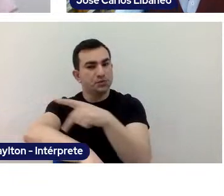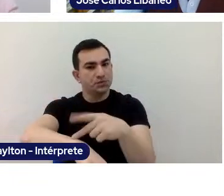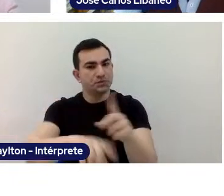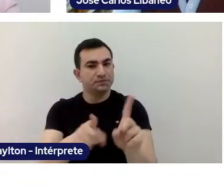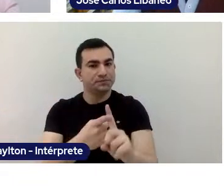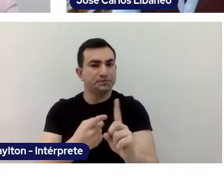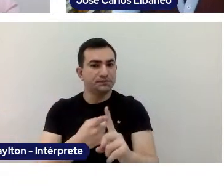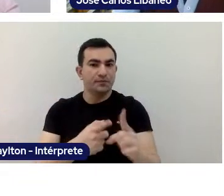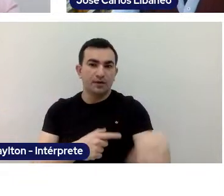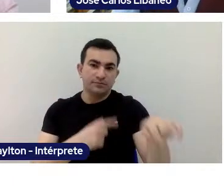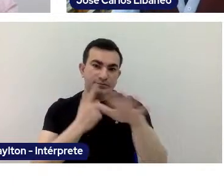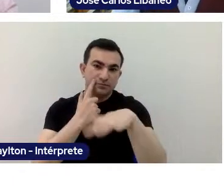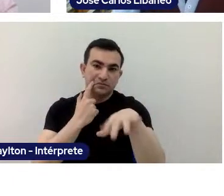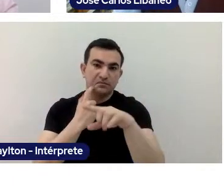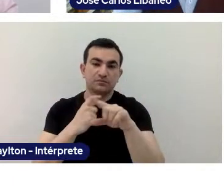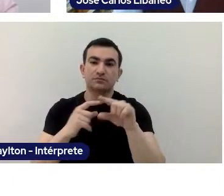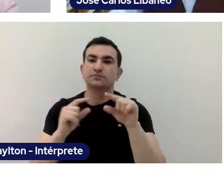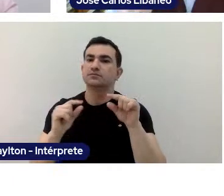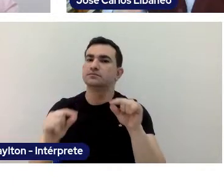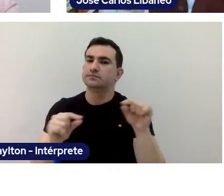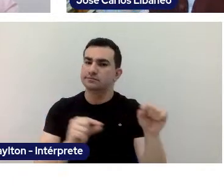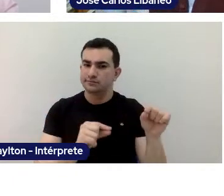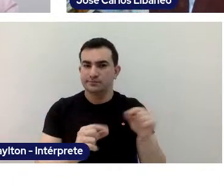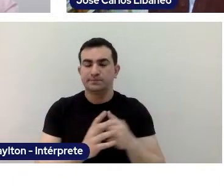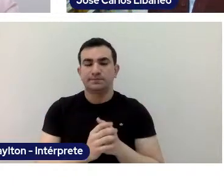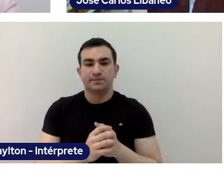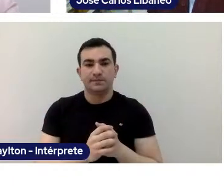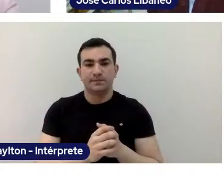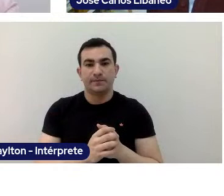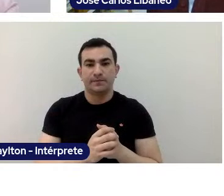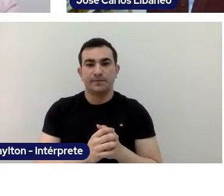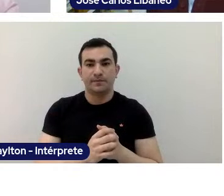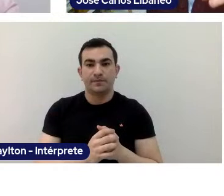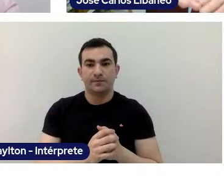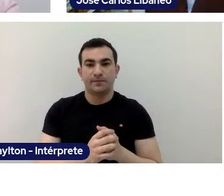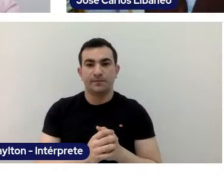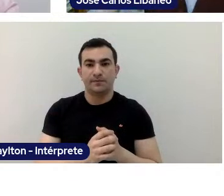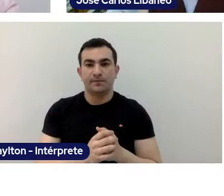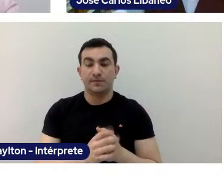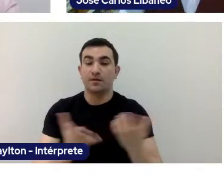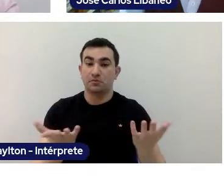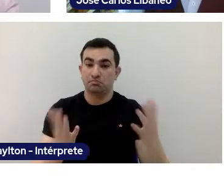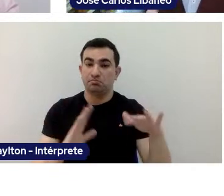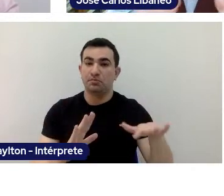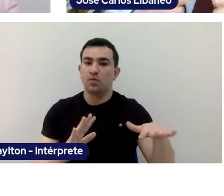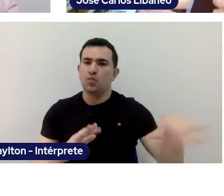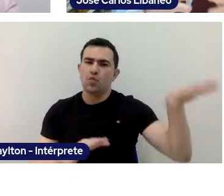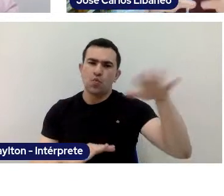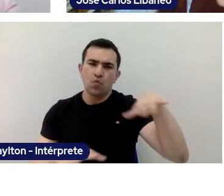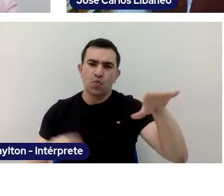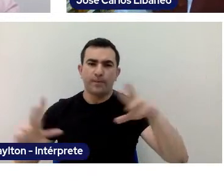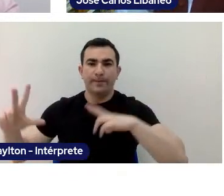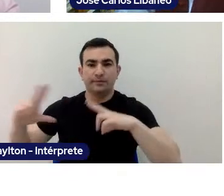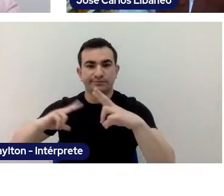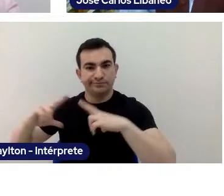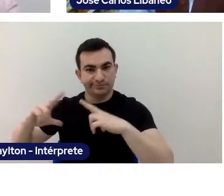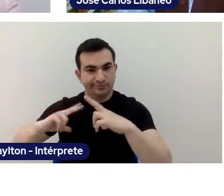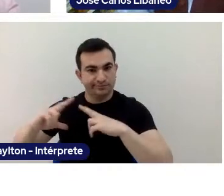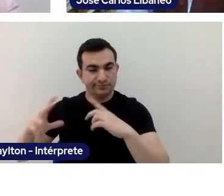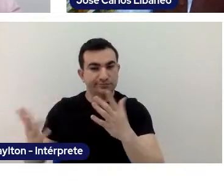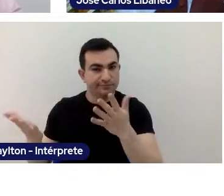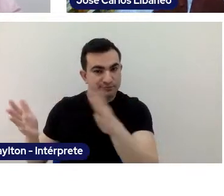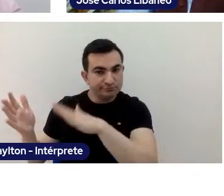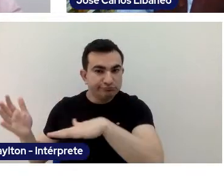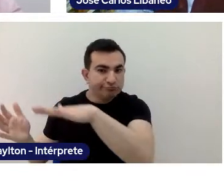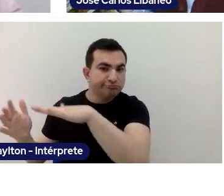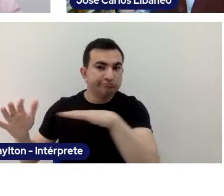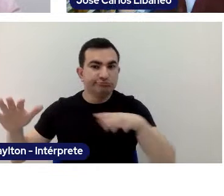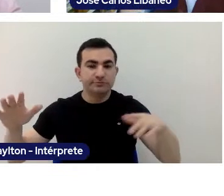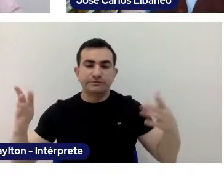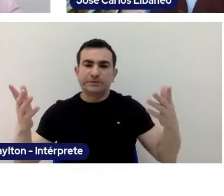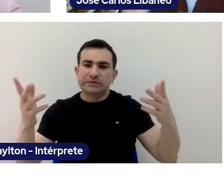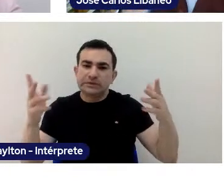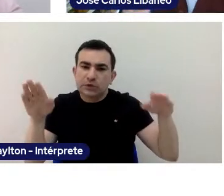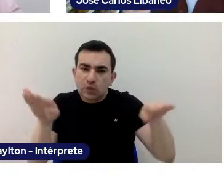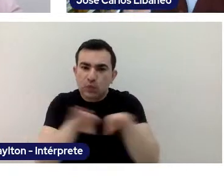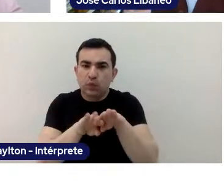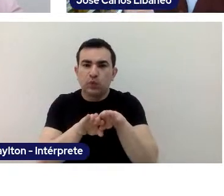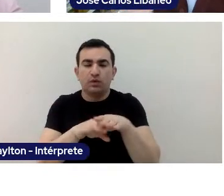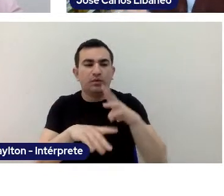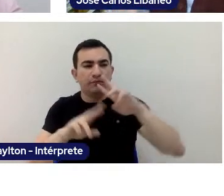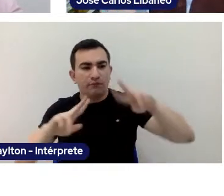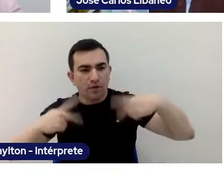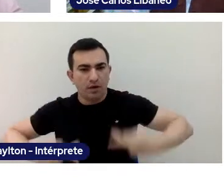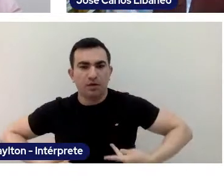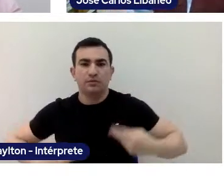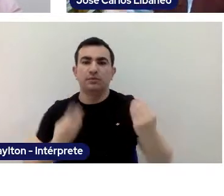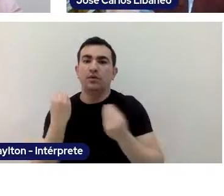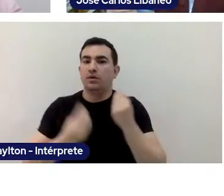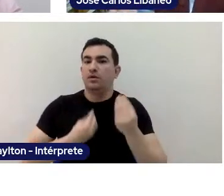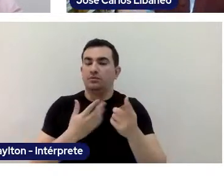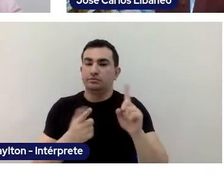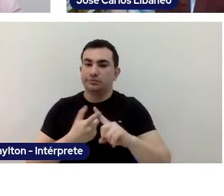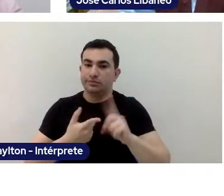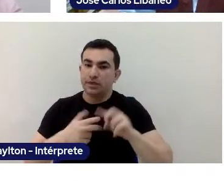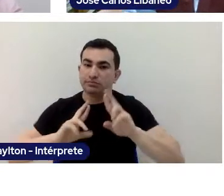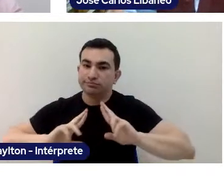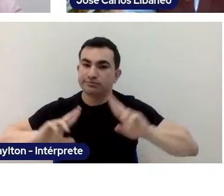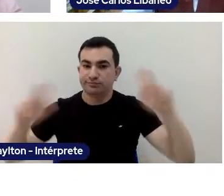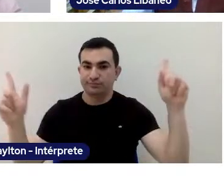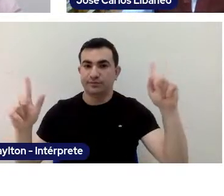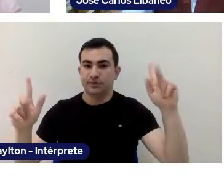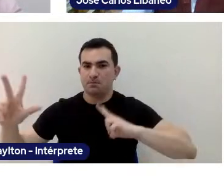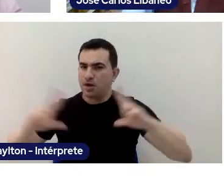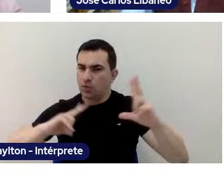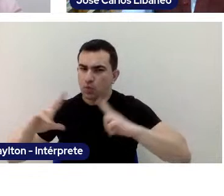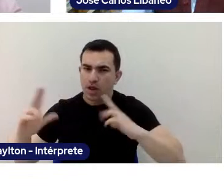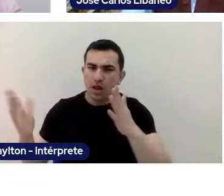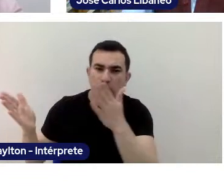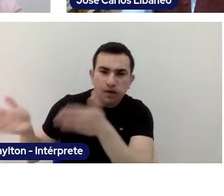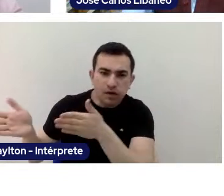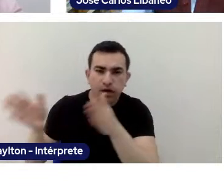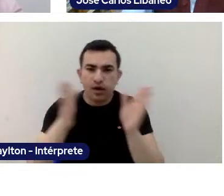that is this matter between the universal and the particular; between human being's equality and their differences, particularities.